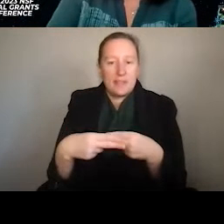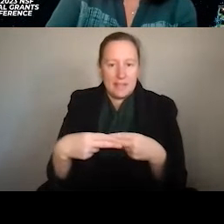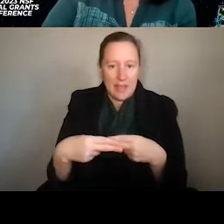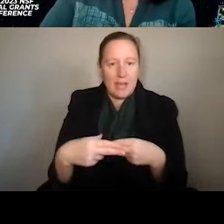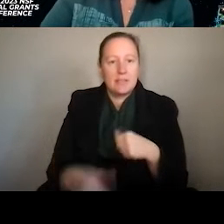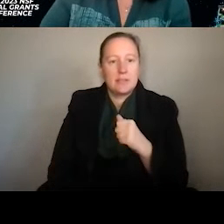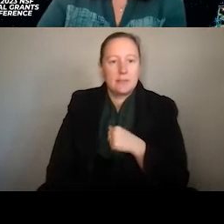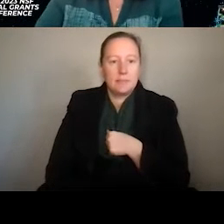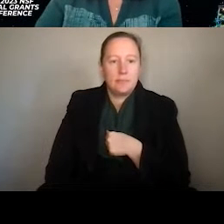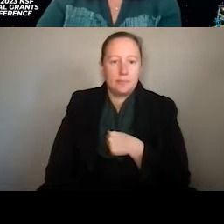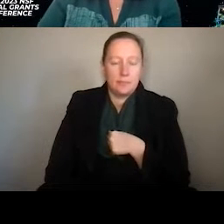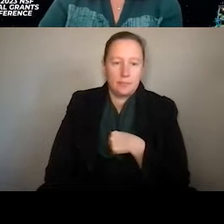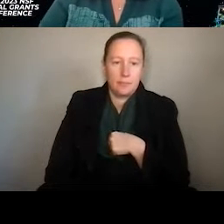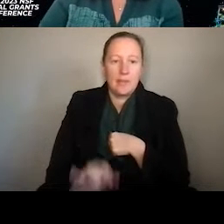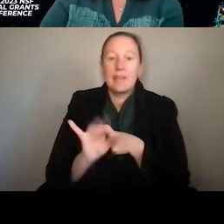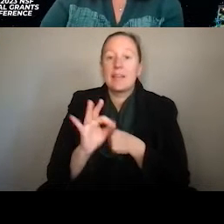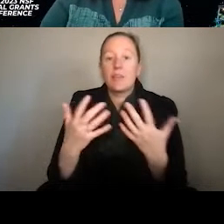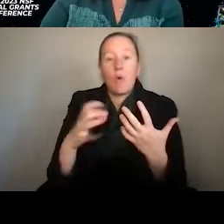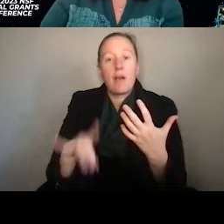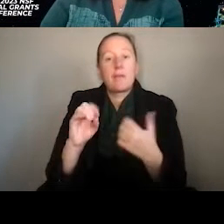Also if you are interested to find out